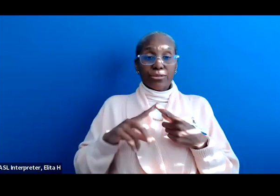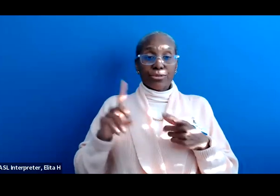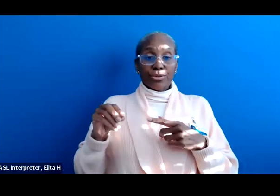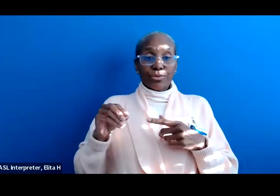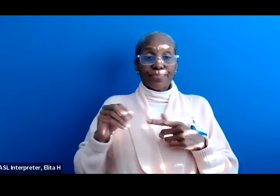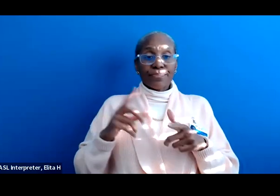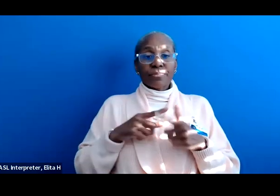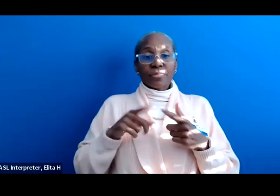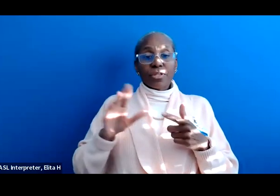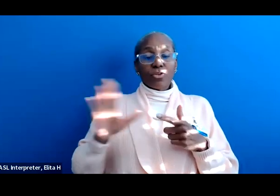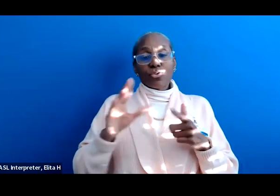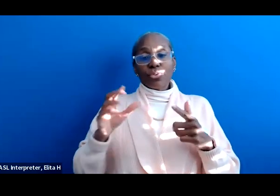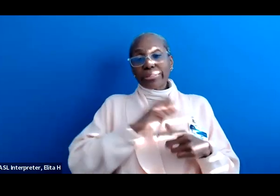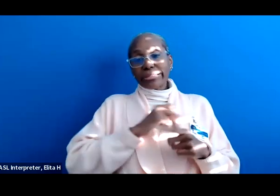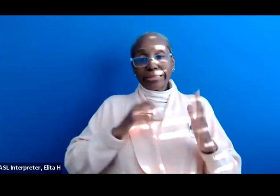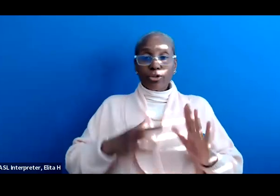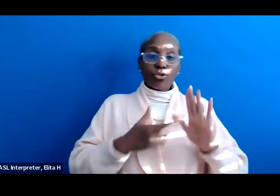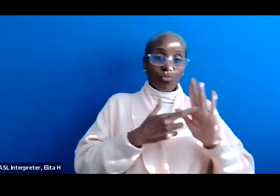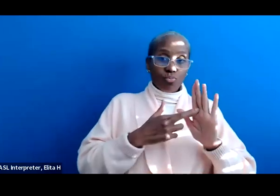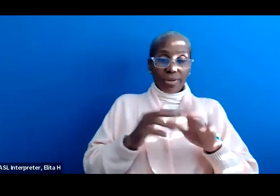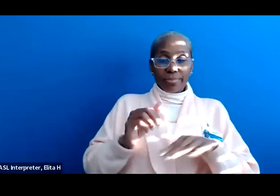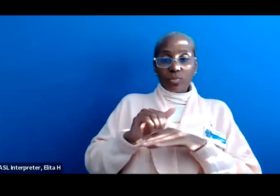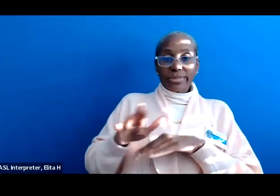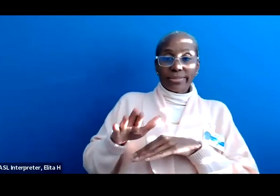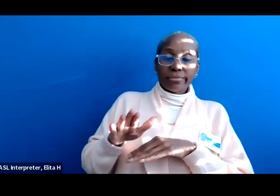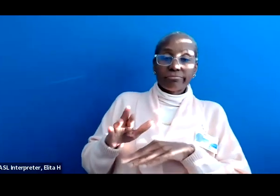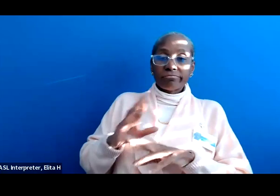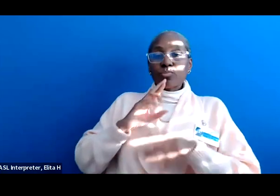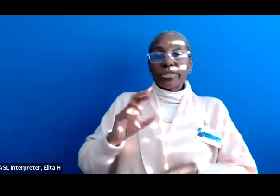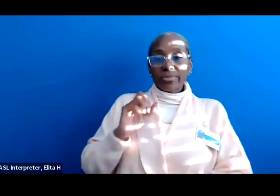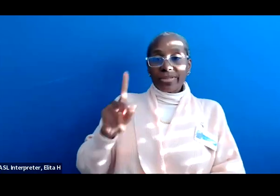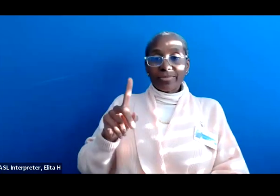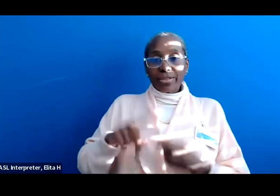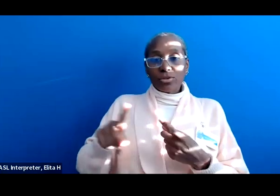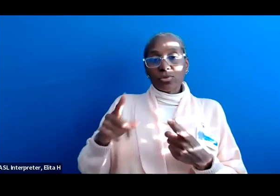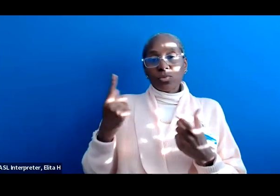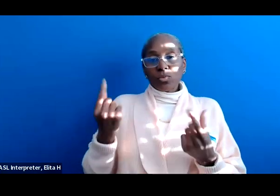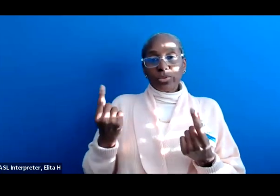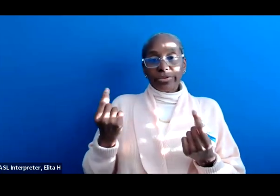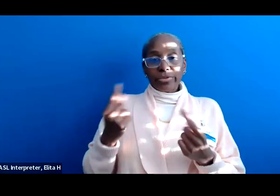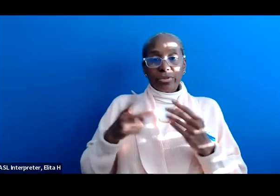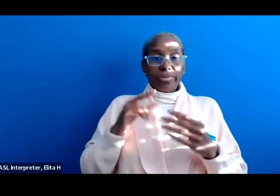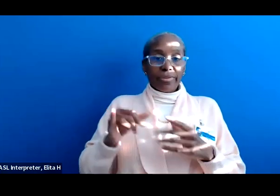Then your senator or representative will send a response back to you about what they're doing about that particular bill.